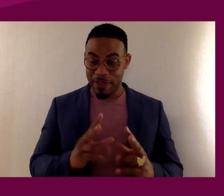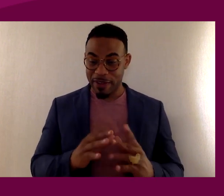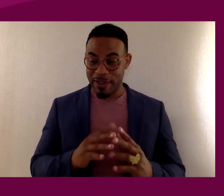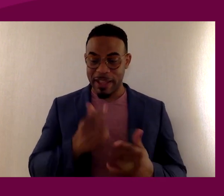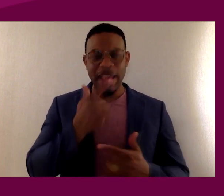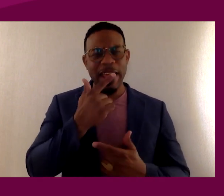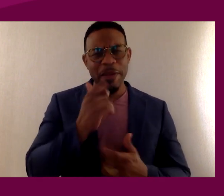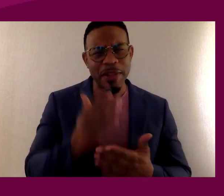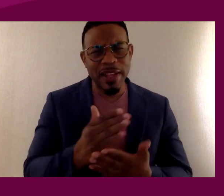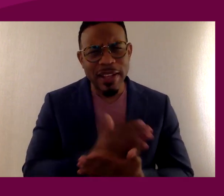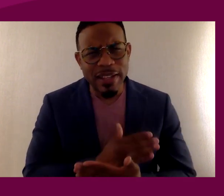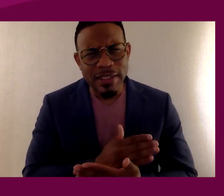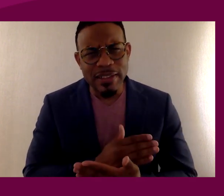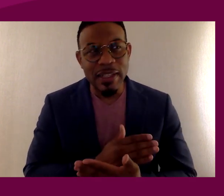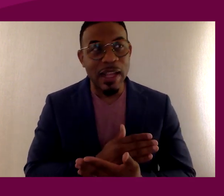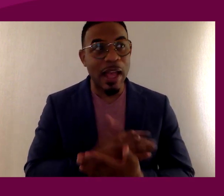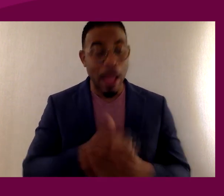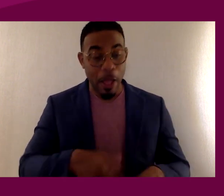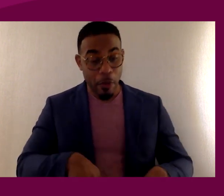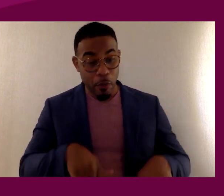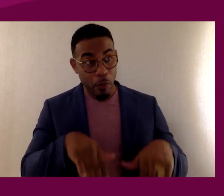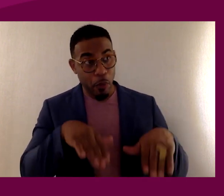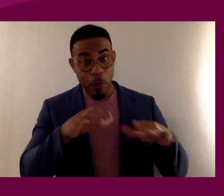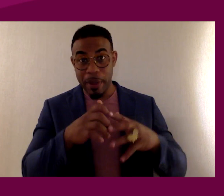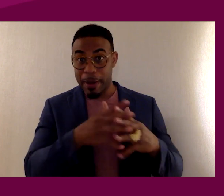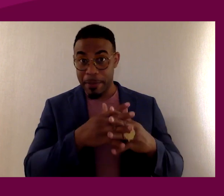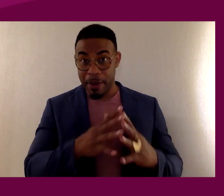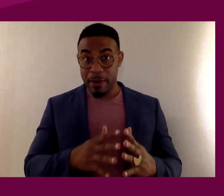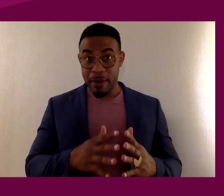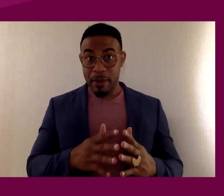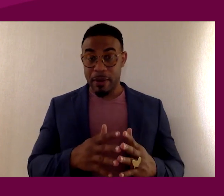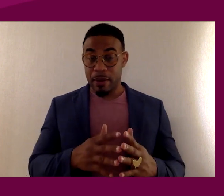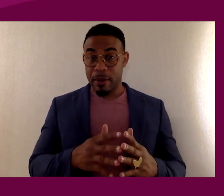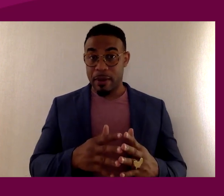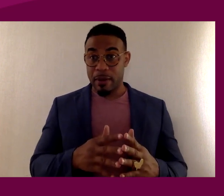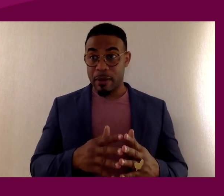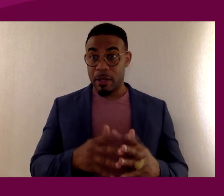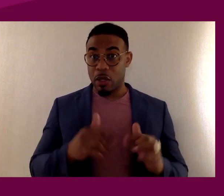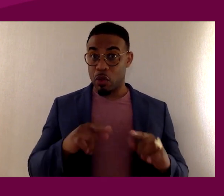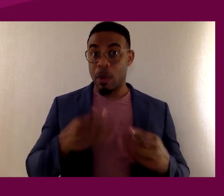is, I learned a very interesting lesson. I had grown up in America